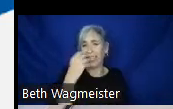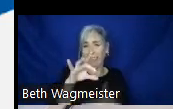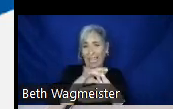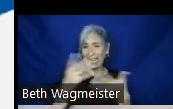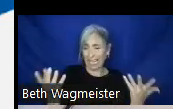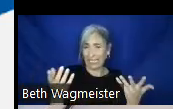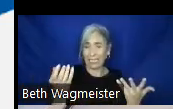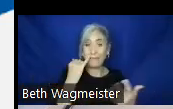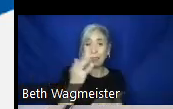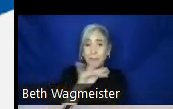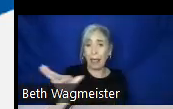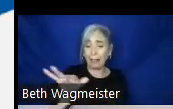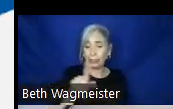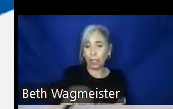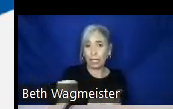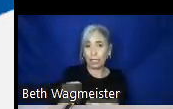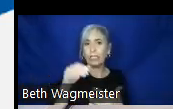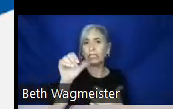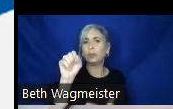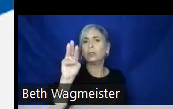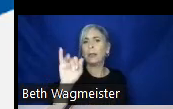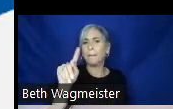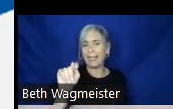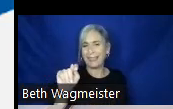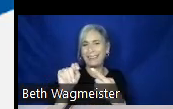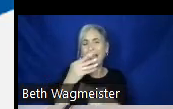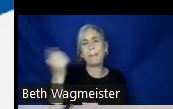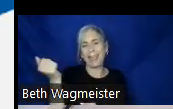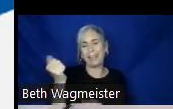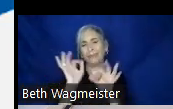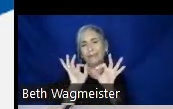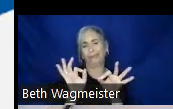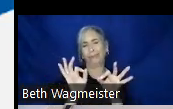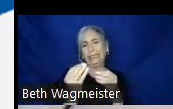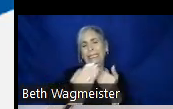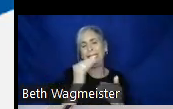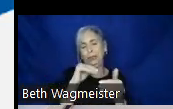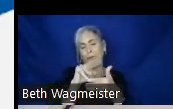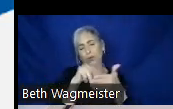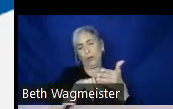there is a spell checker, it is better. A bit of a contrived example, but in general, if your content